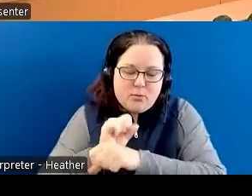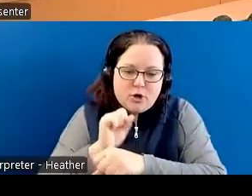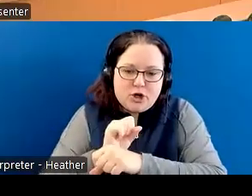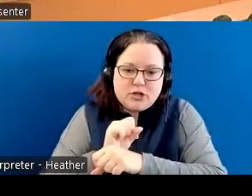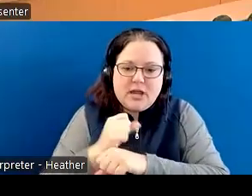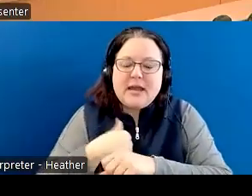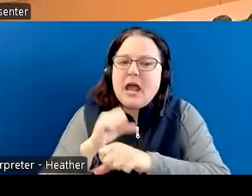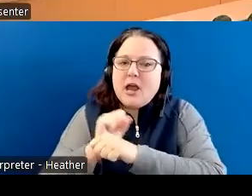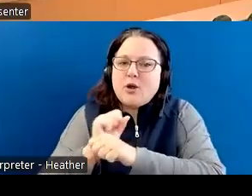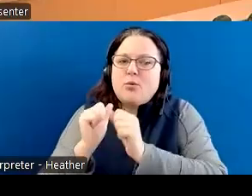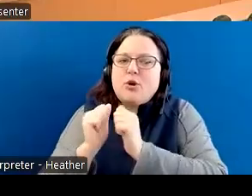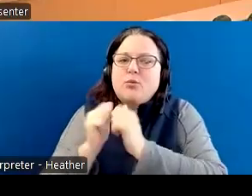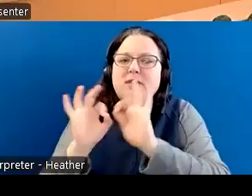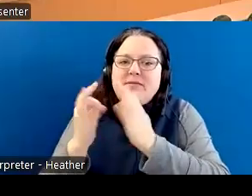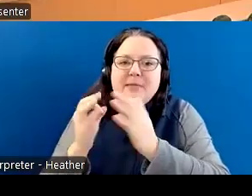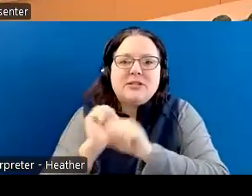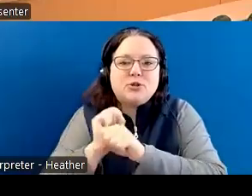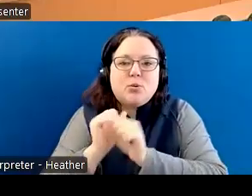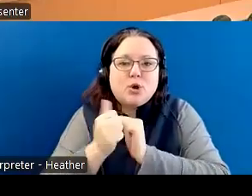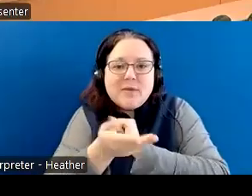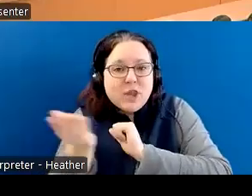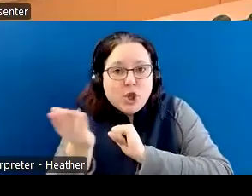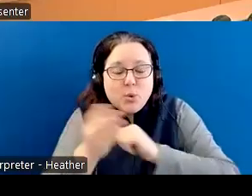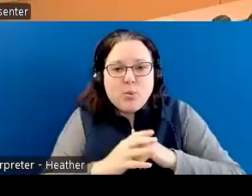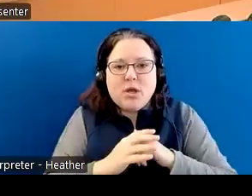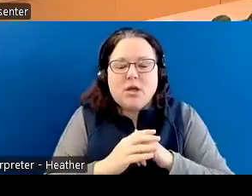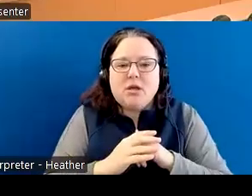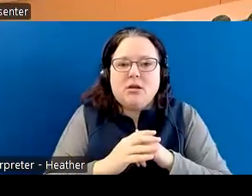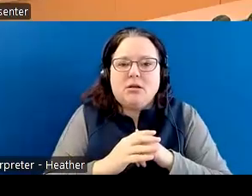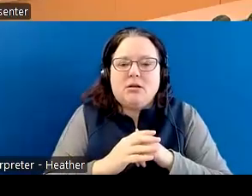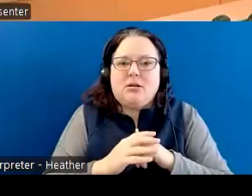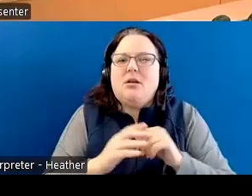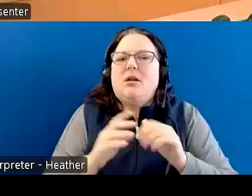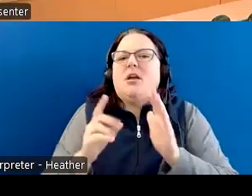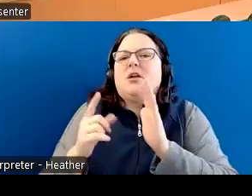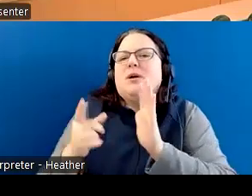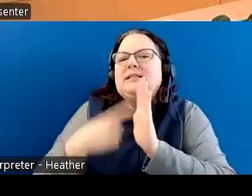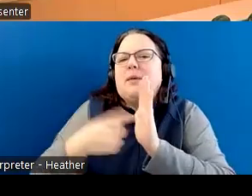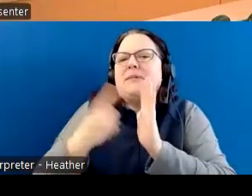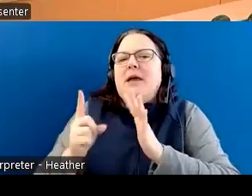to work with you all. Um, and so something that comes up frequently for patients and families